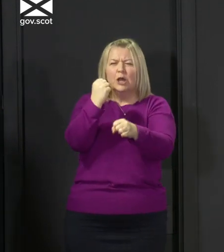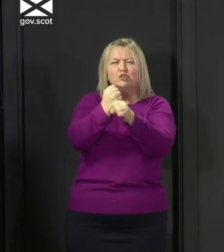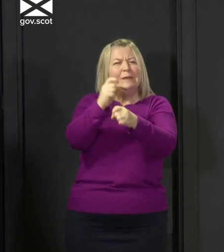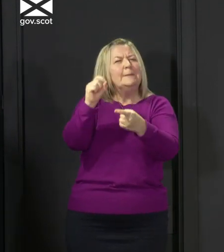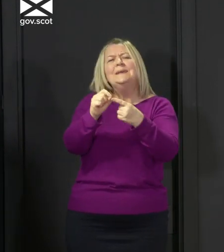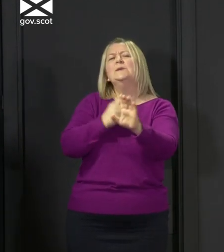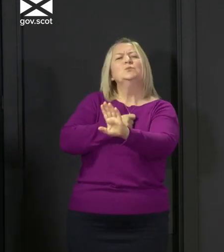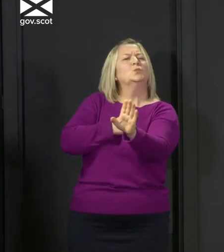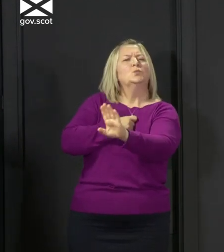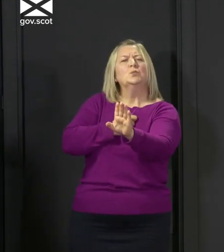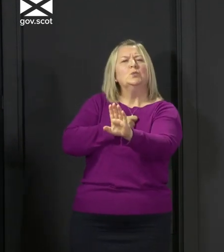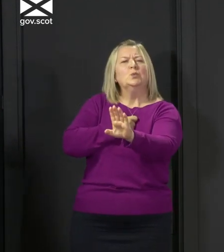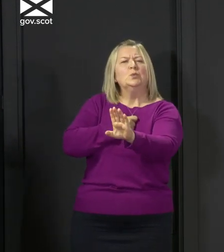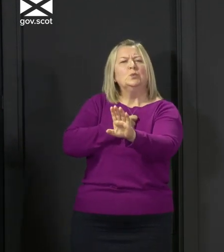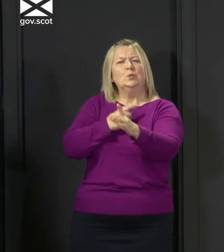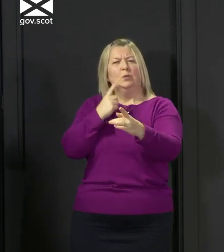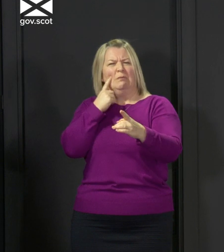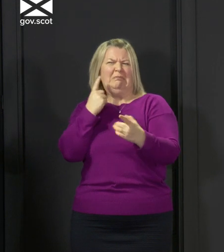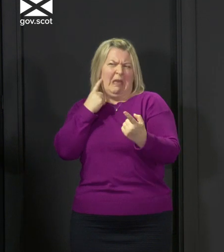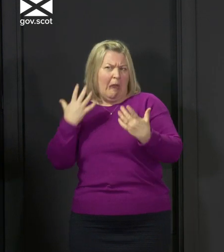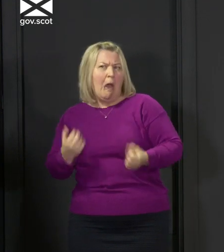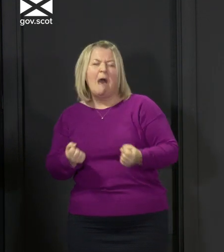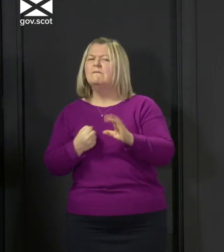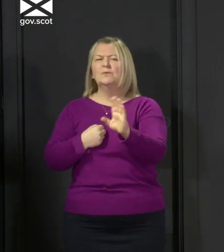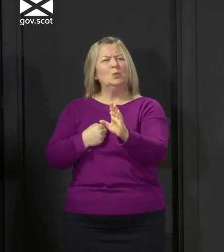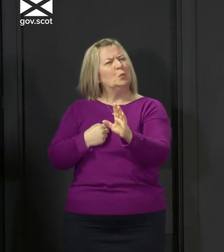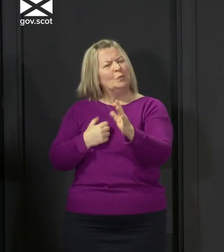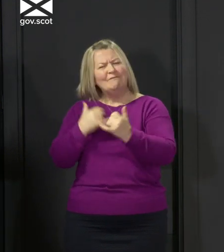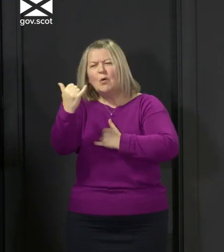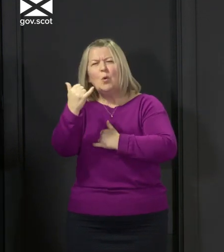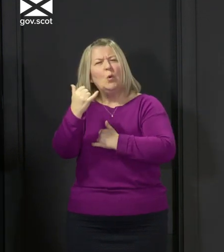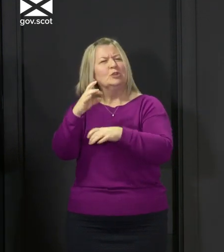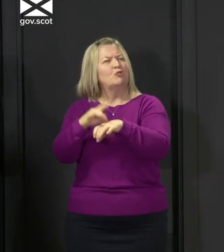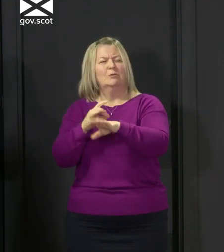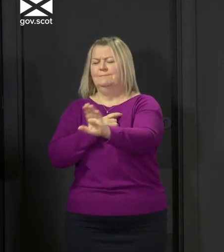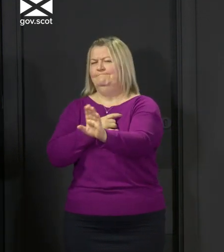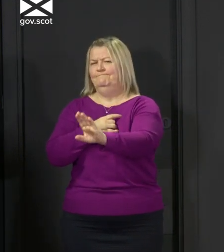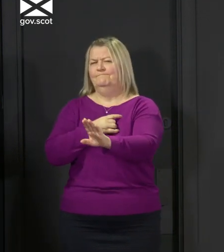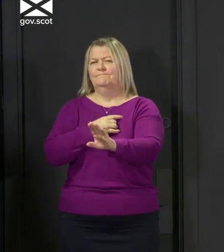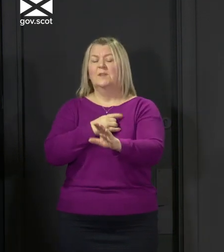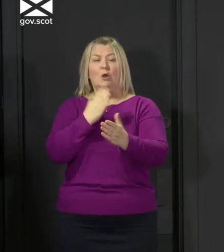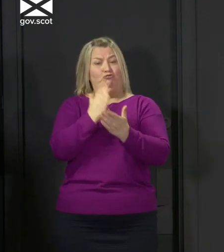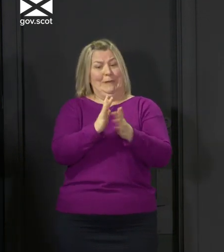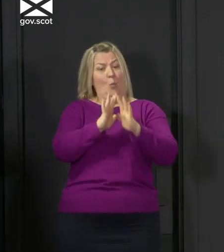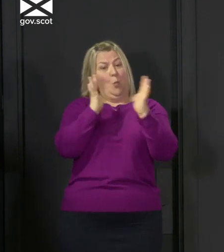It's maybe worth stressing that for most people, the NHS Inform website should be the first